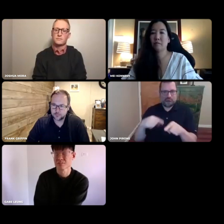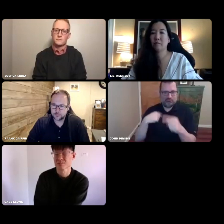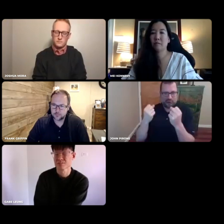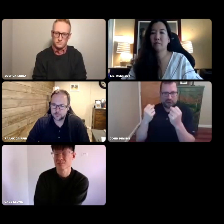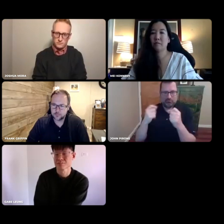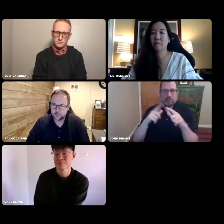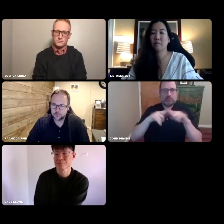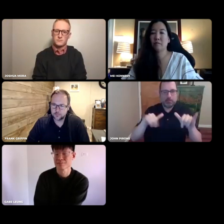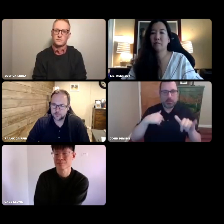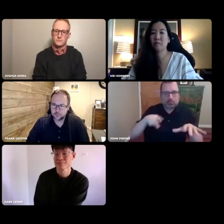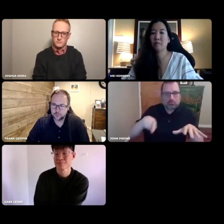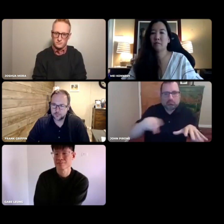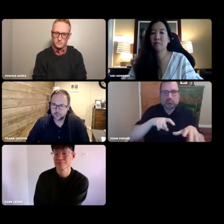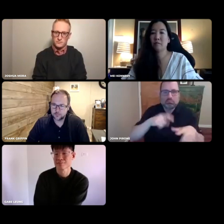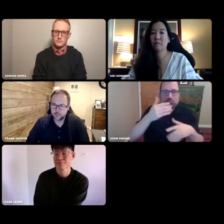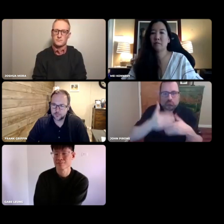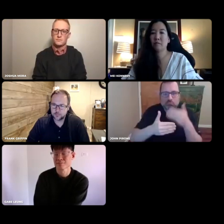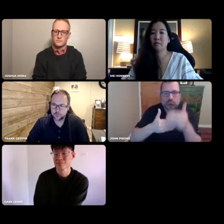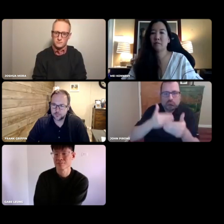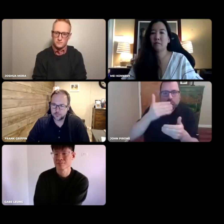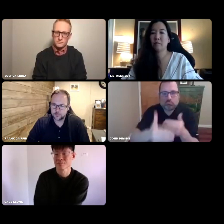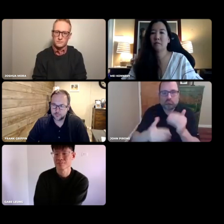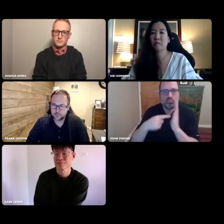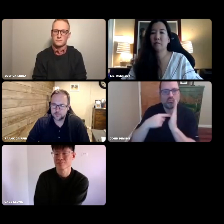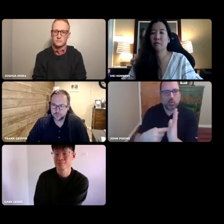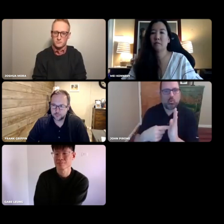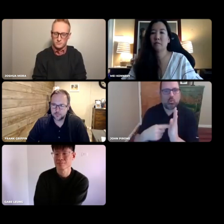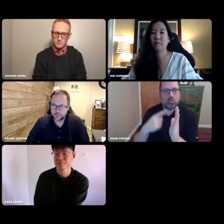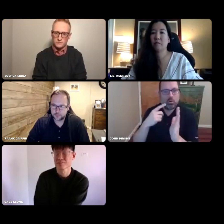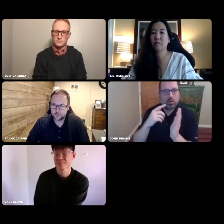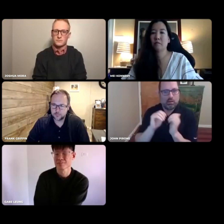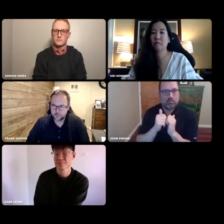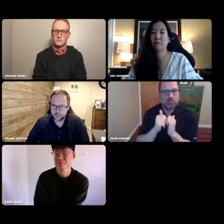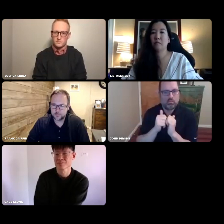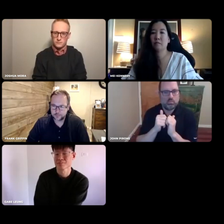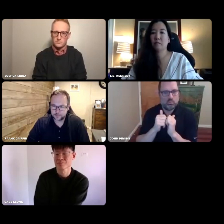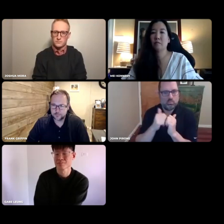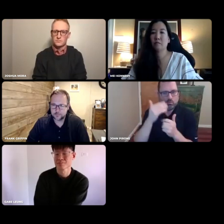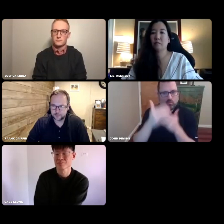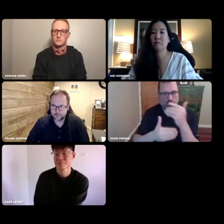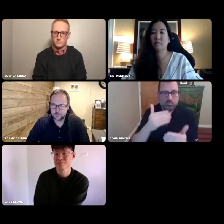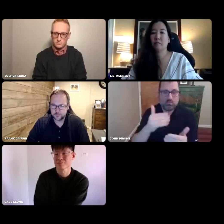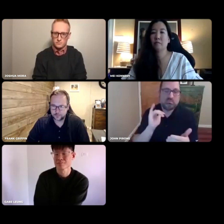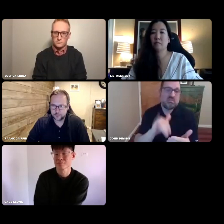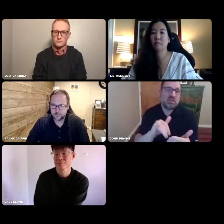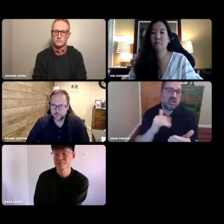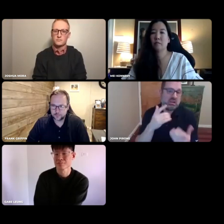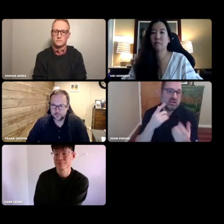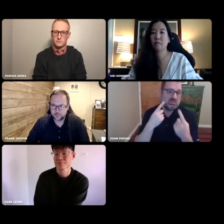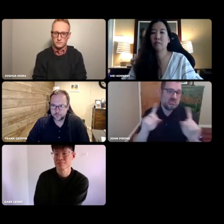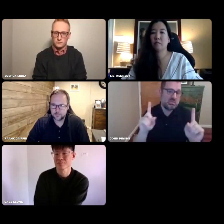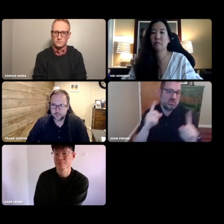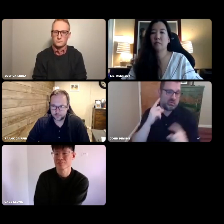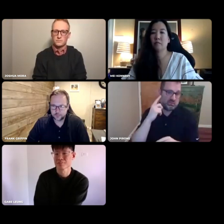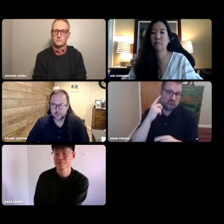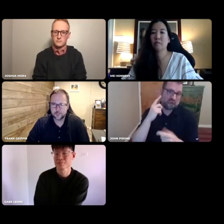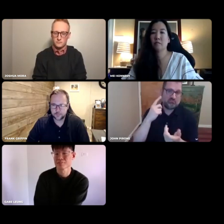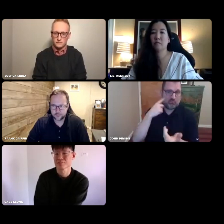So, they can see me signing on the video, and I'm there showing the process, clicking